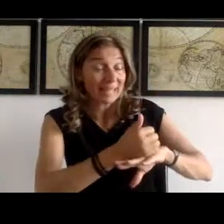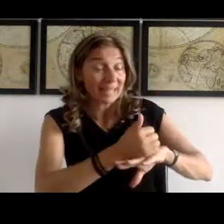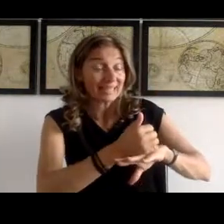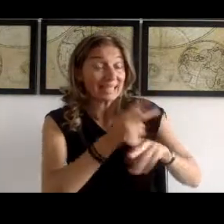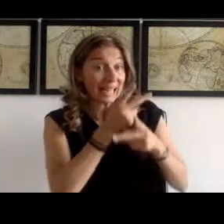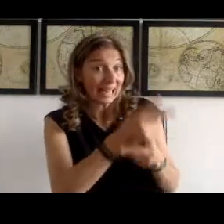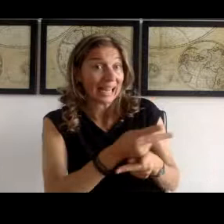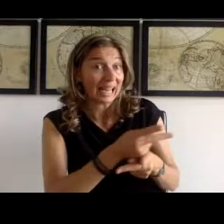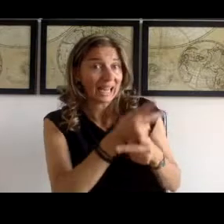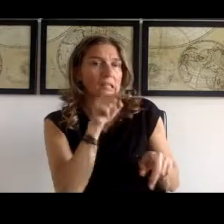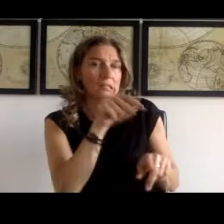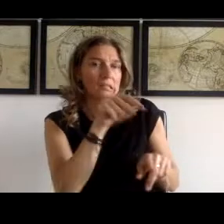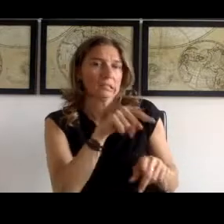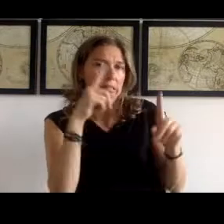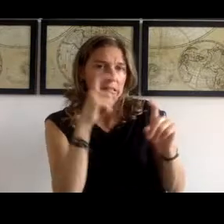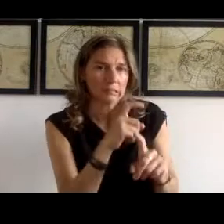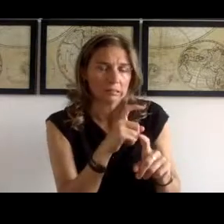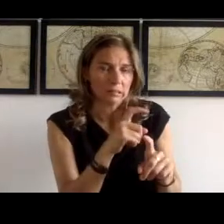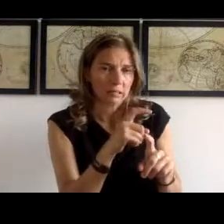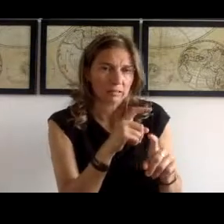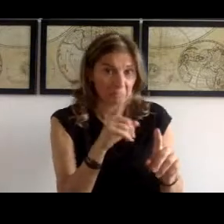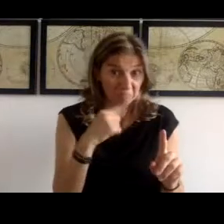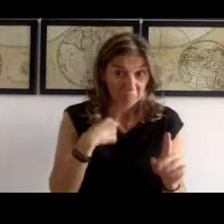there is a need to understand also how digital tools